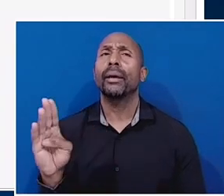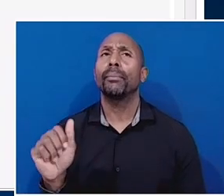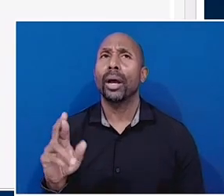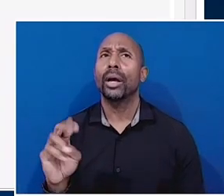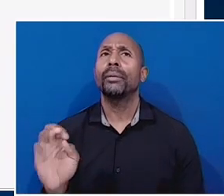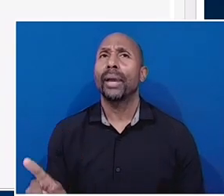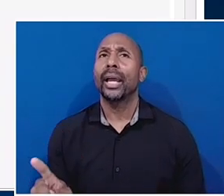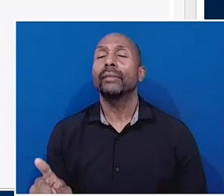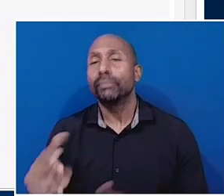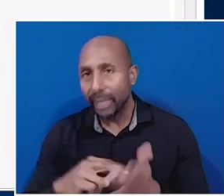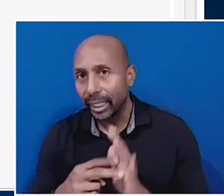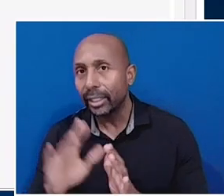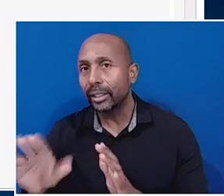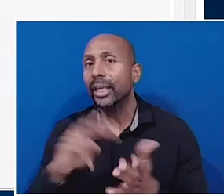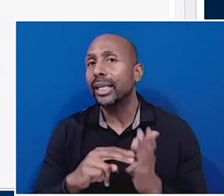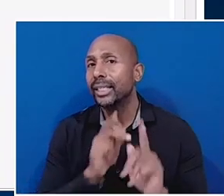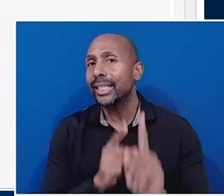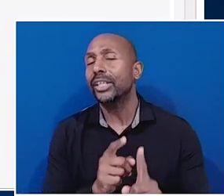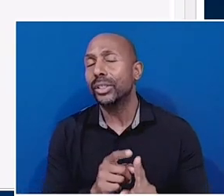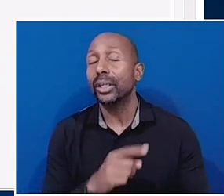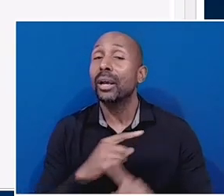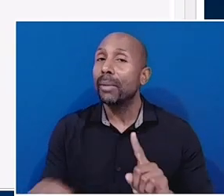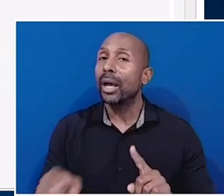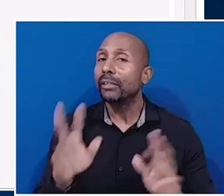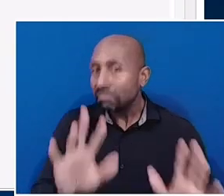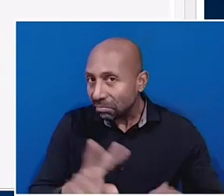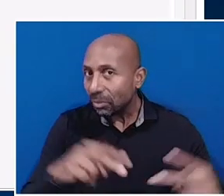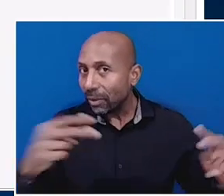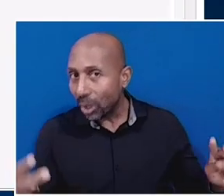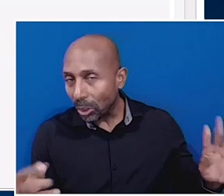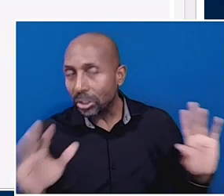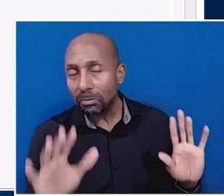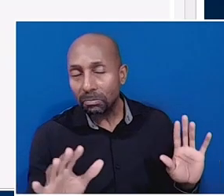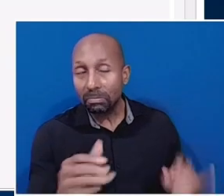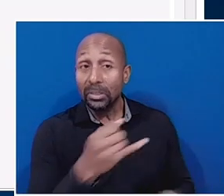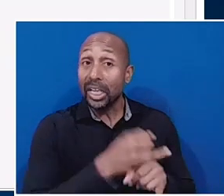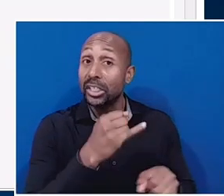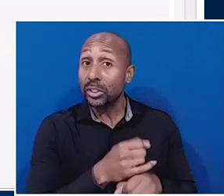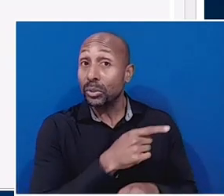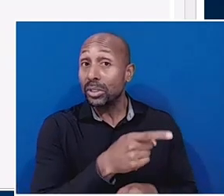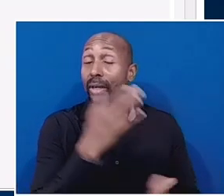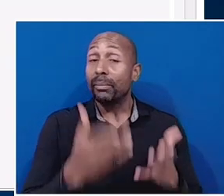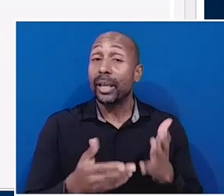ensure. But on the flip side, right, institutions might use that as a way to